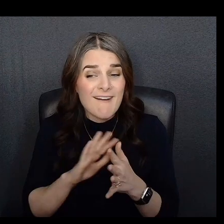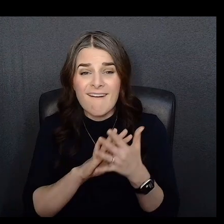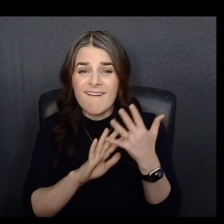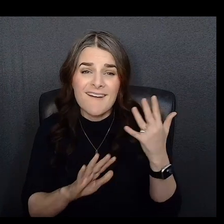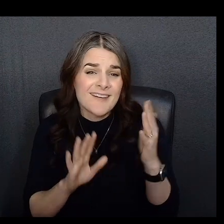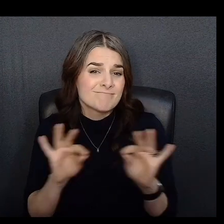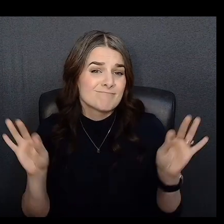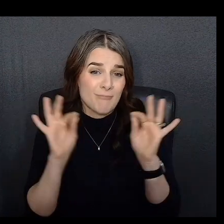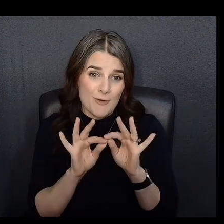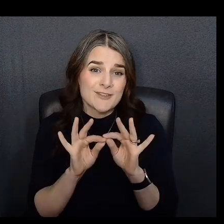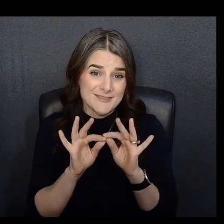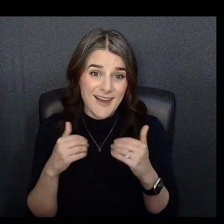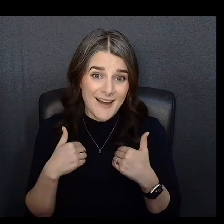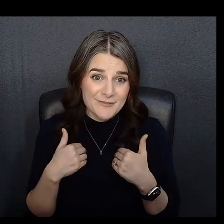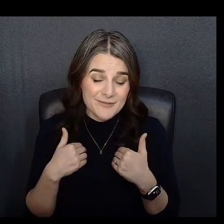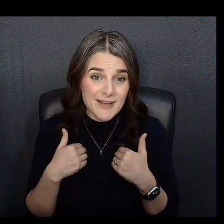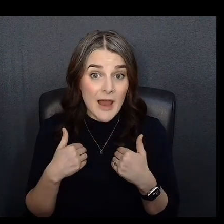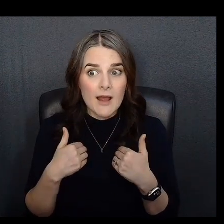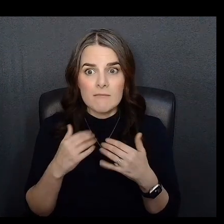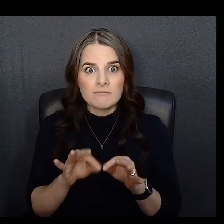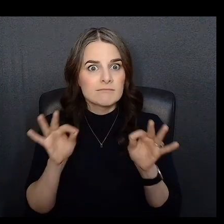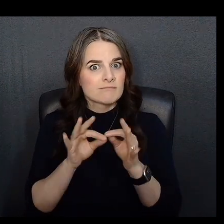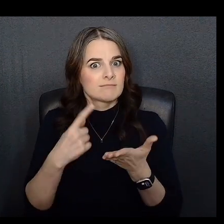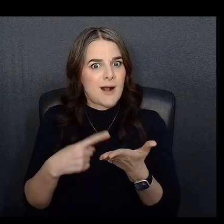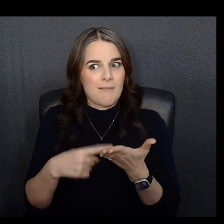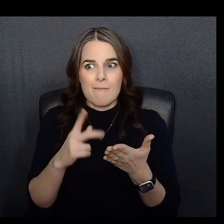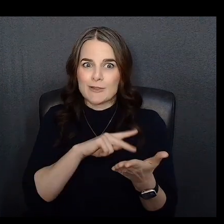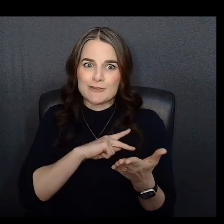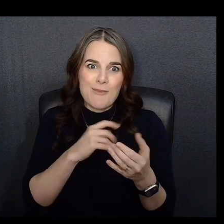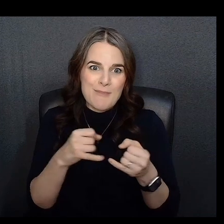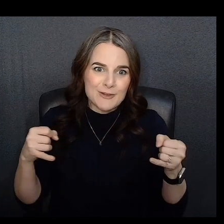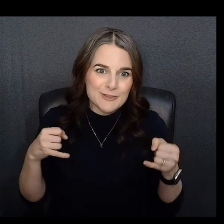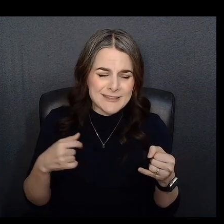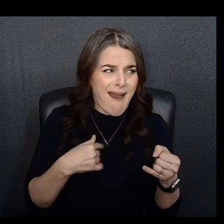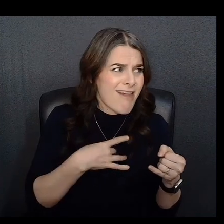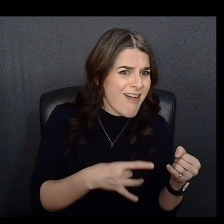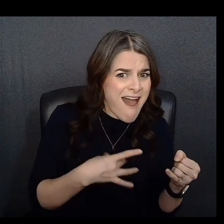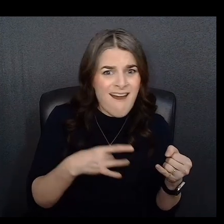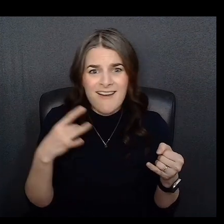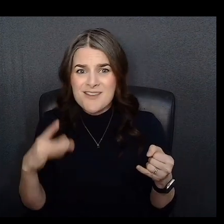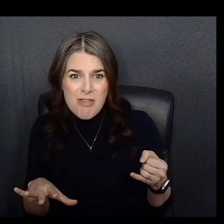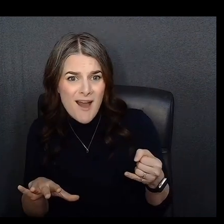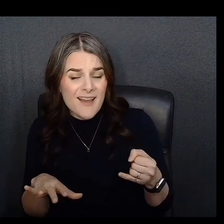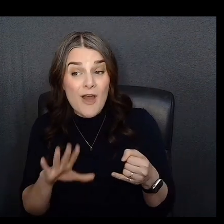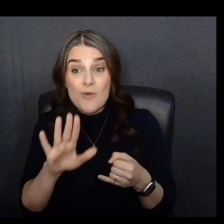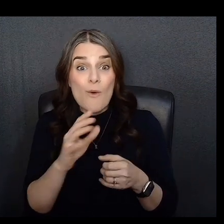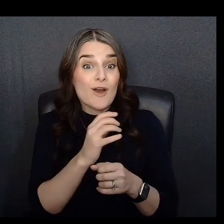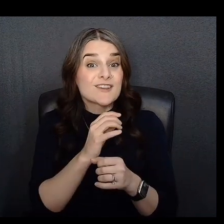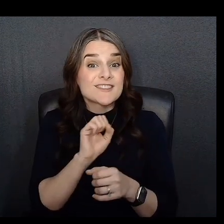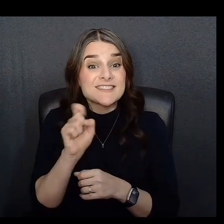You want to be able to talk about personal boundaries, the things that you like, the things that you don't like, and then your sexual agency, your preferences,